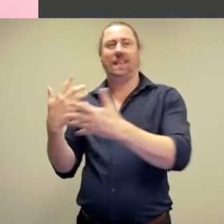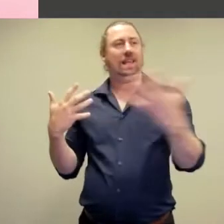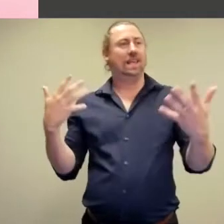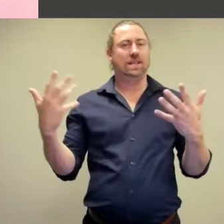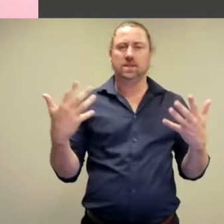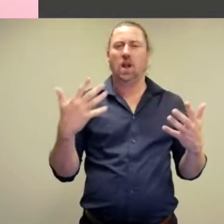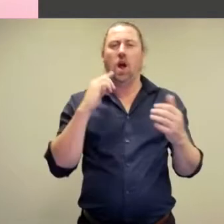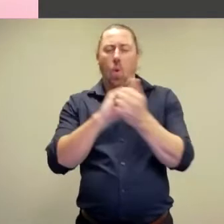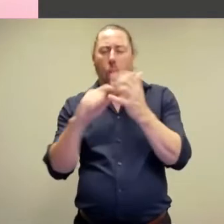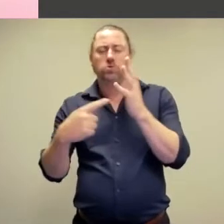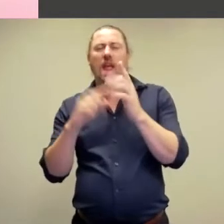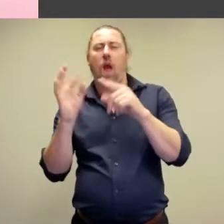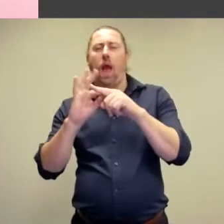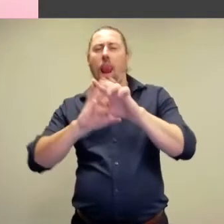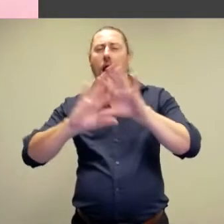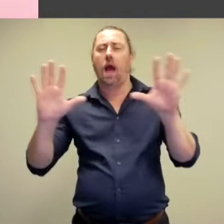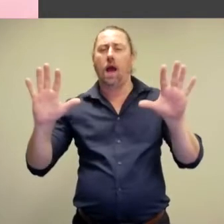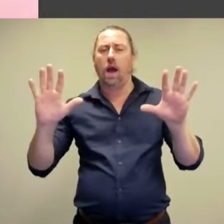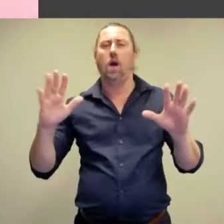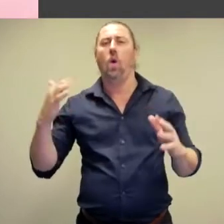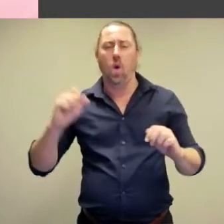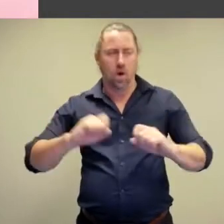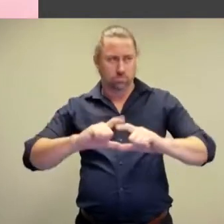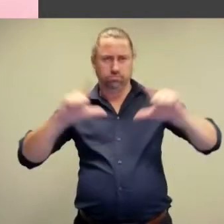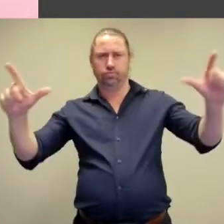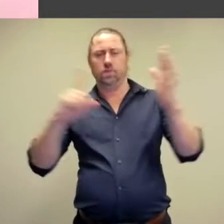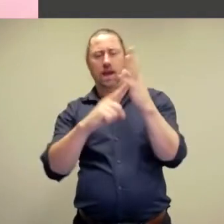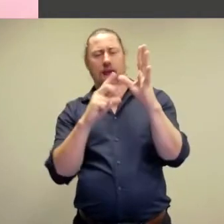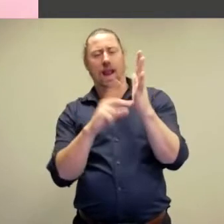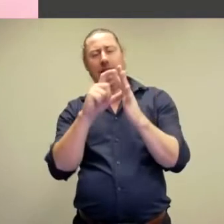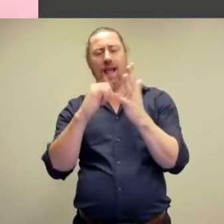palette or wide view landscapes which are washed